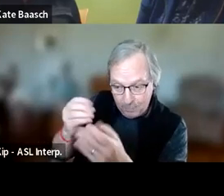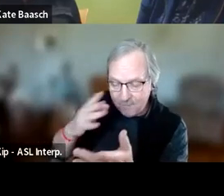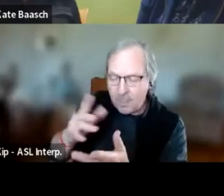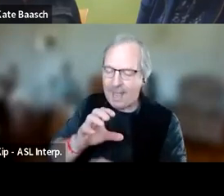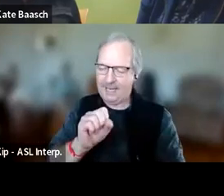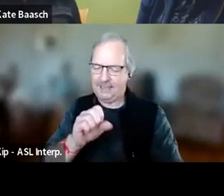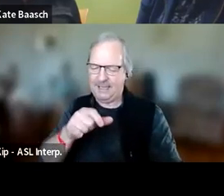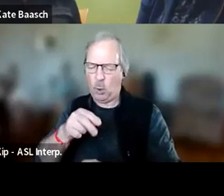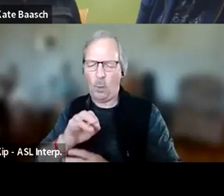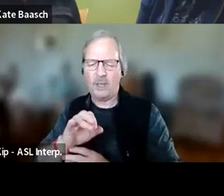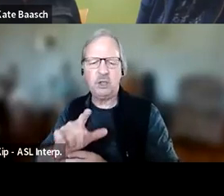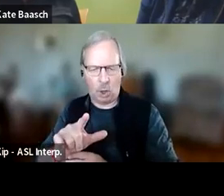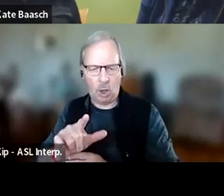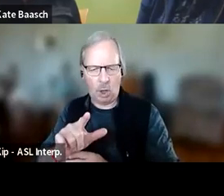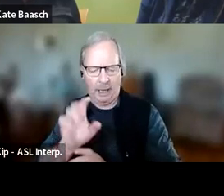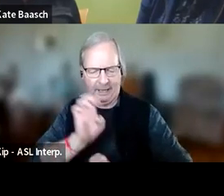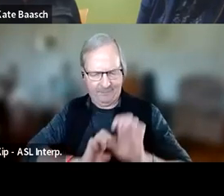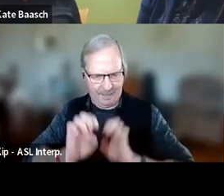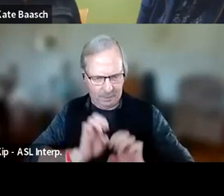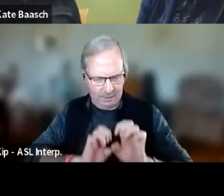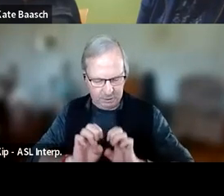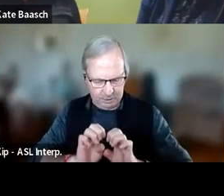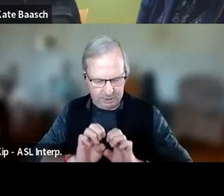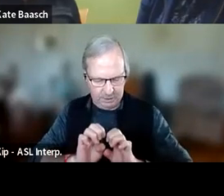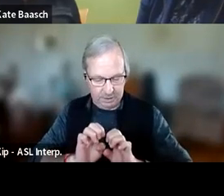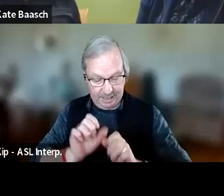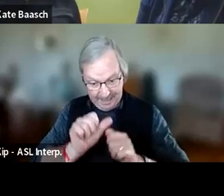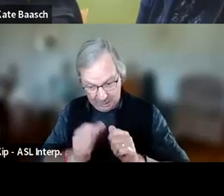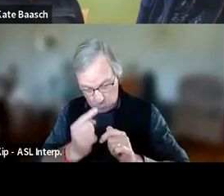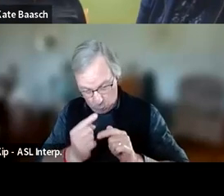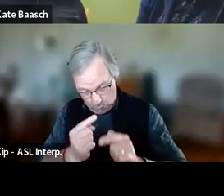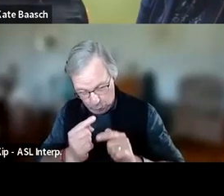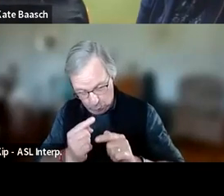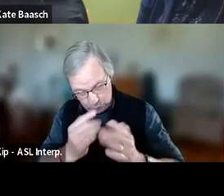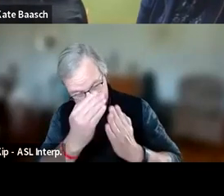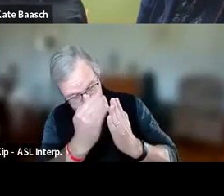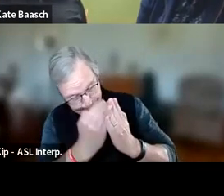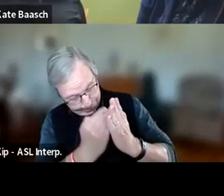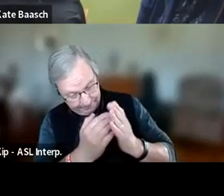and that sequential evaluation. Each one of those conditions separately may not be enough